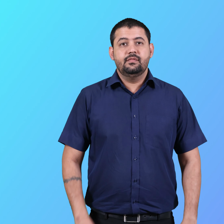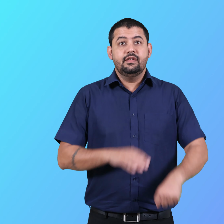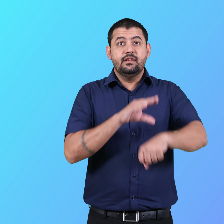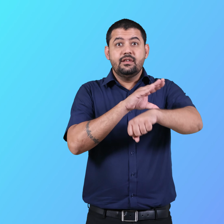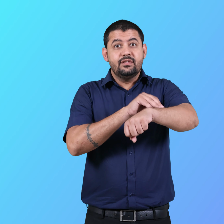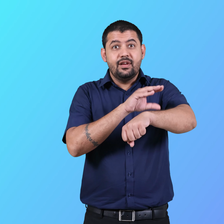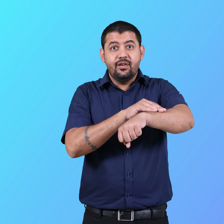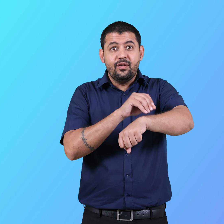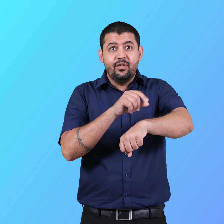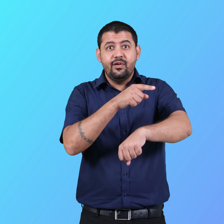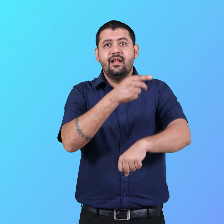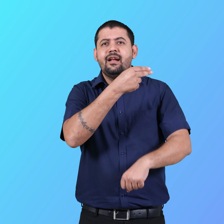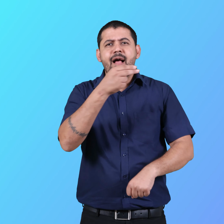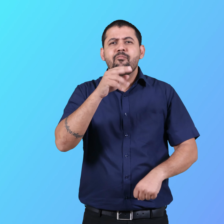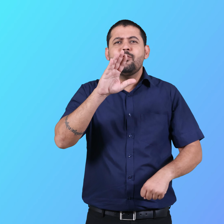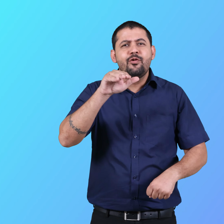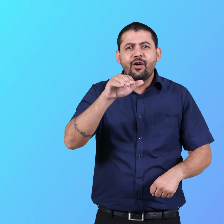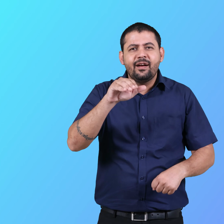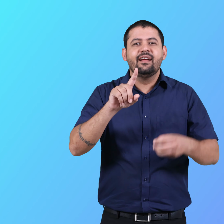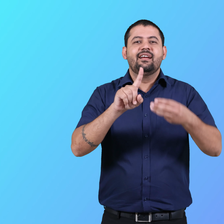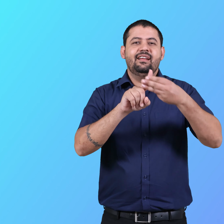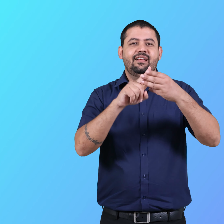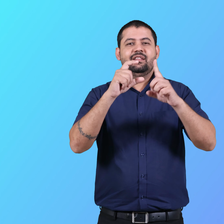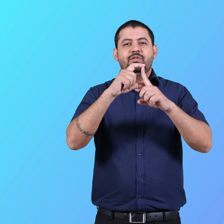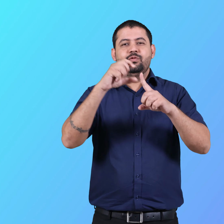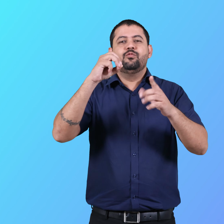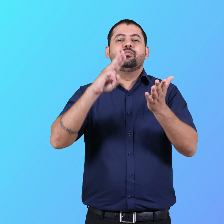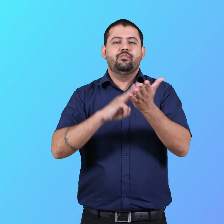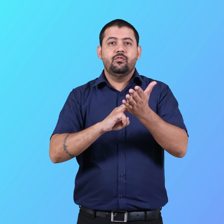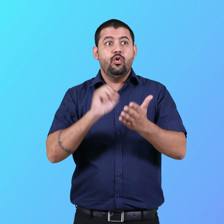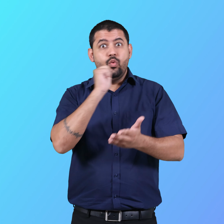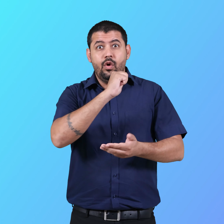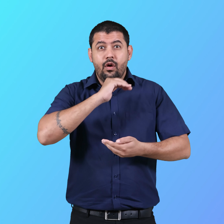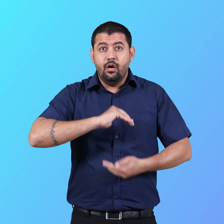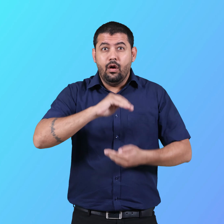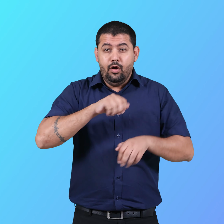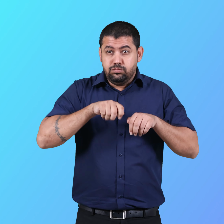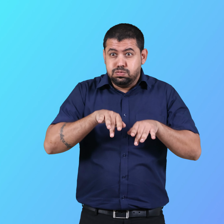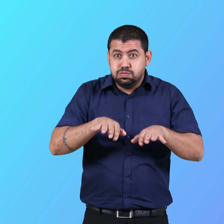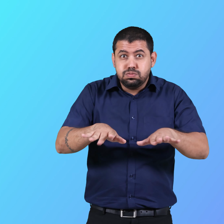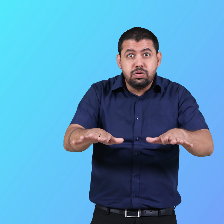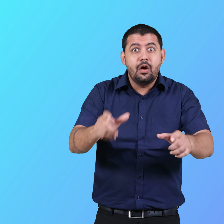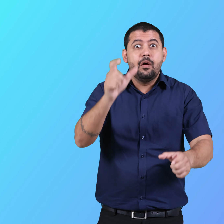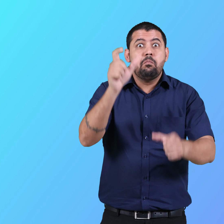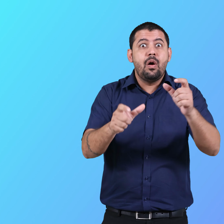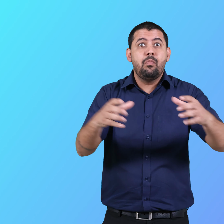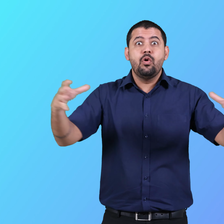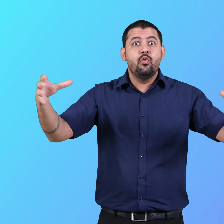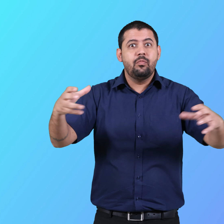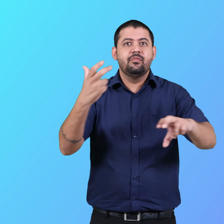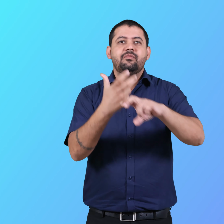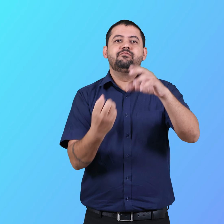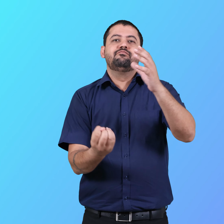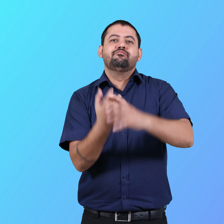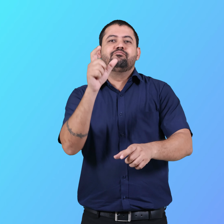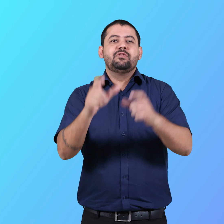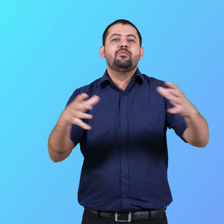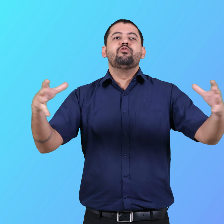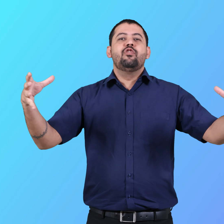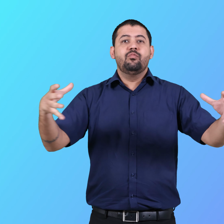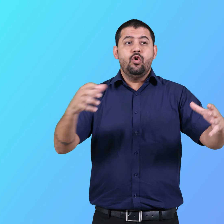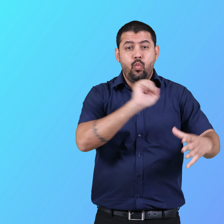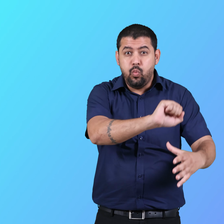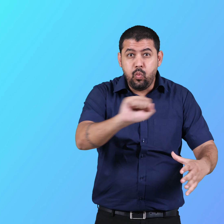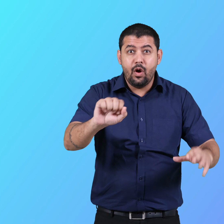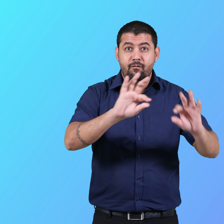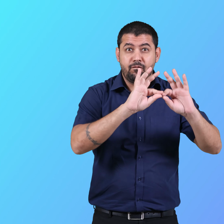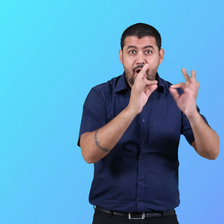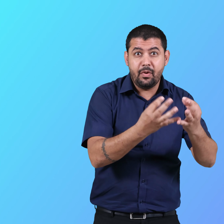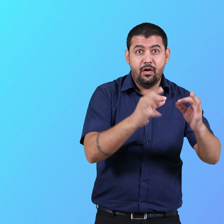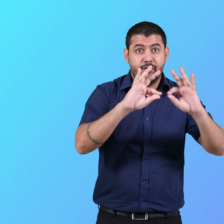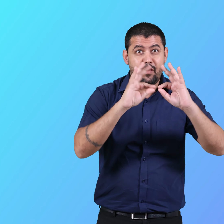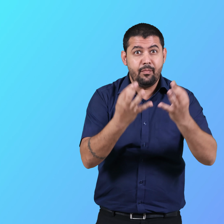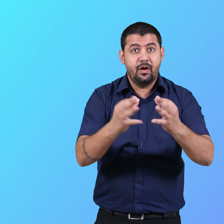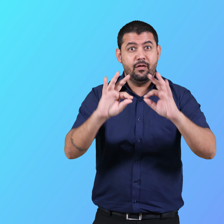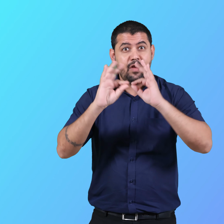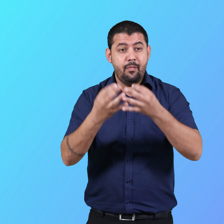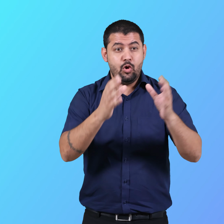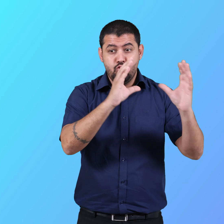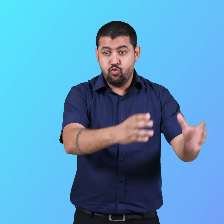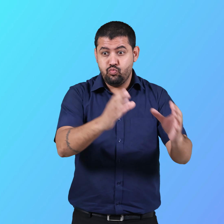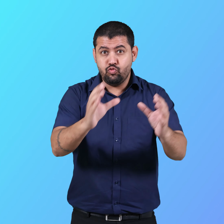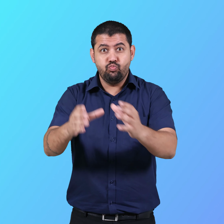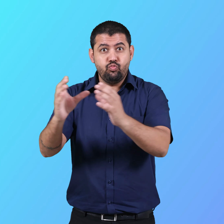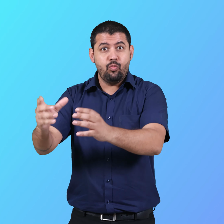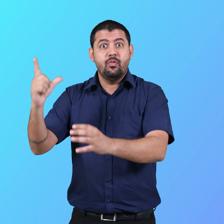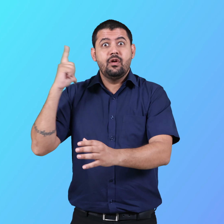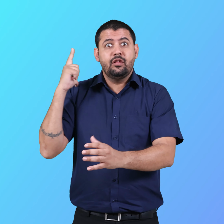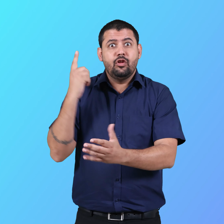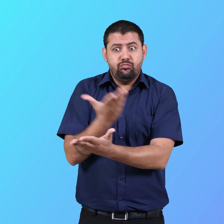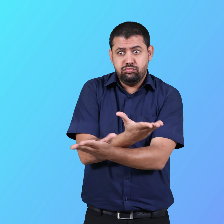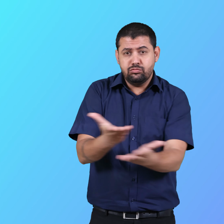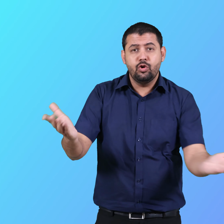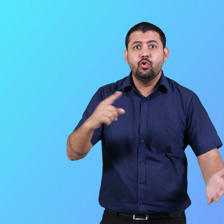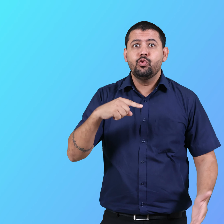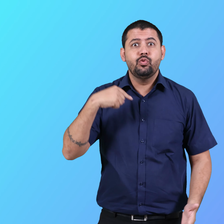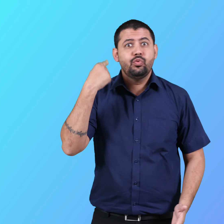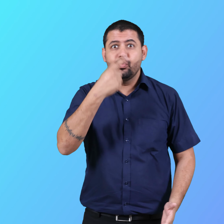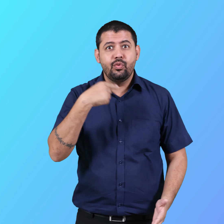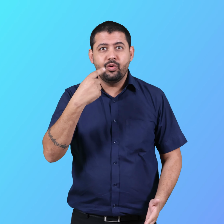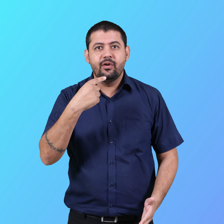The Edomite families were descended from Esau, who was also known as Edom. These were their family leaders: